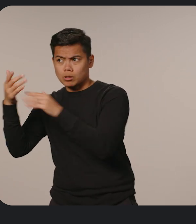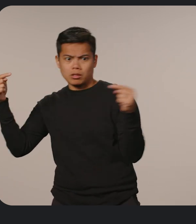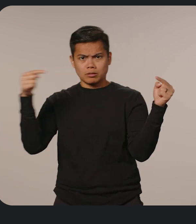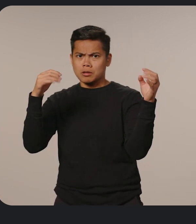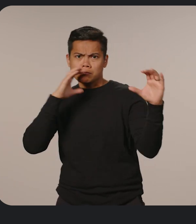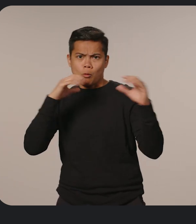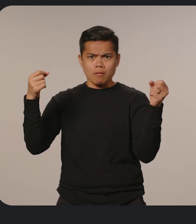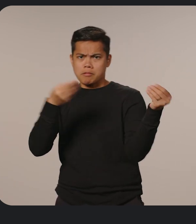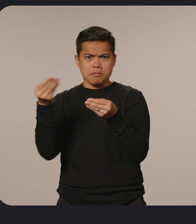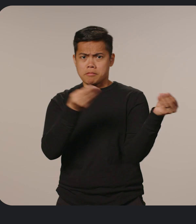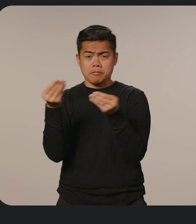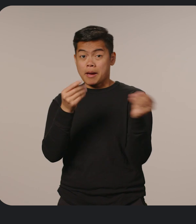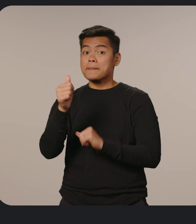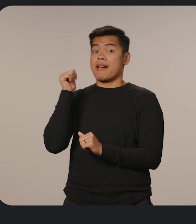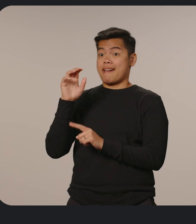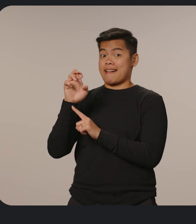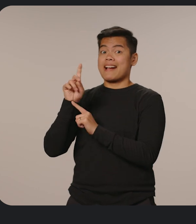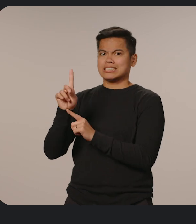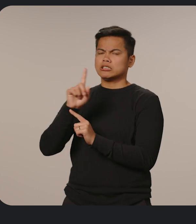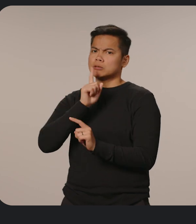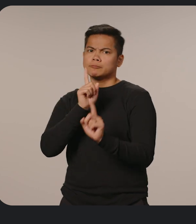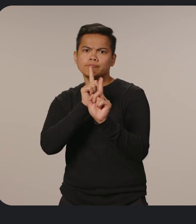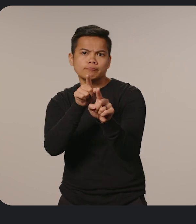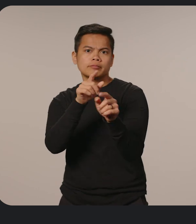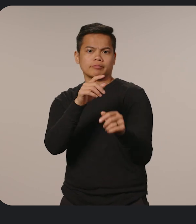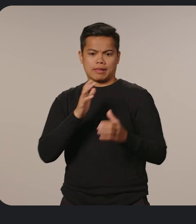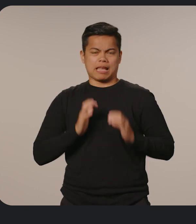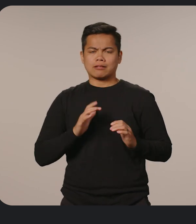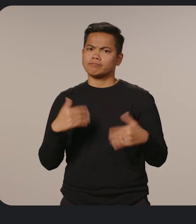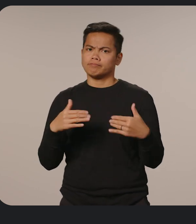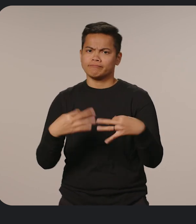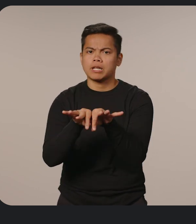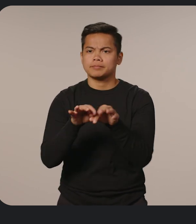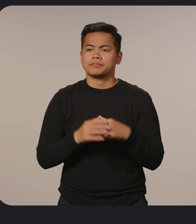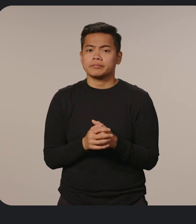ensure that back-end requests from clients are valid this can be difficult